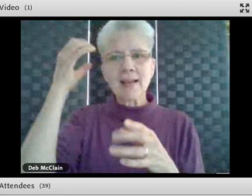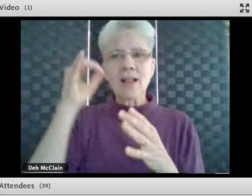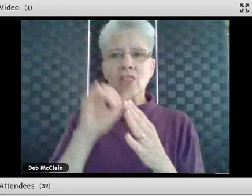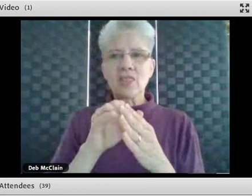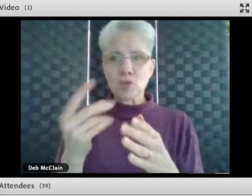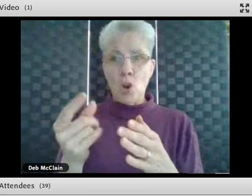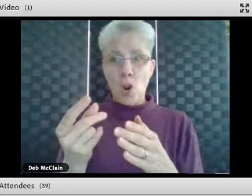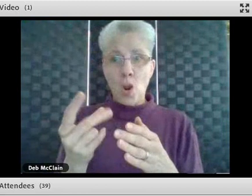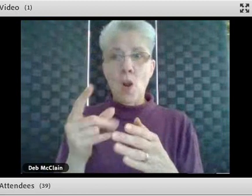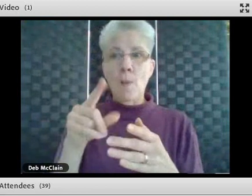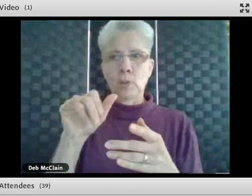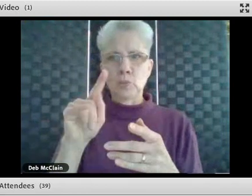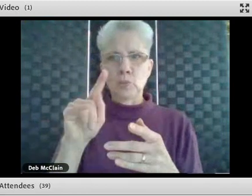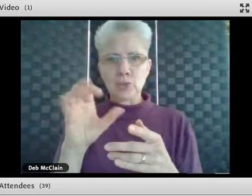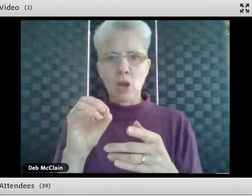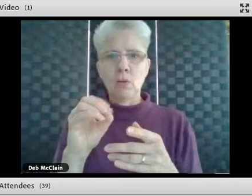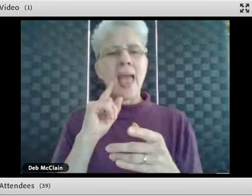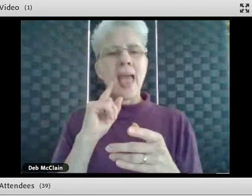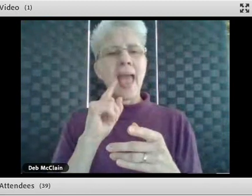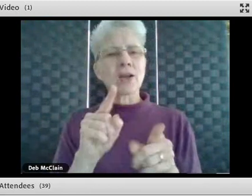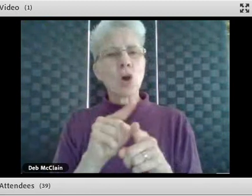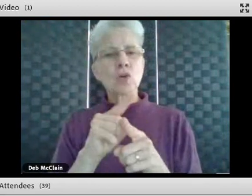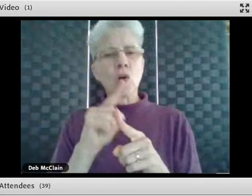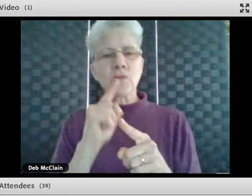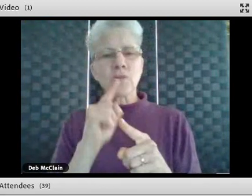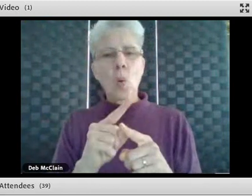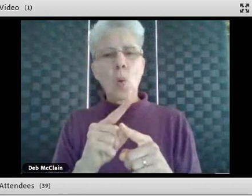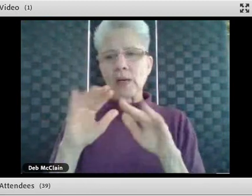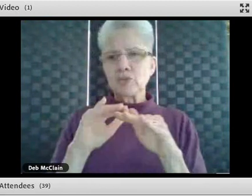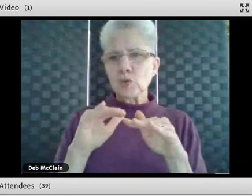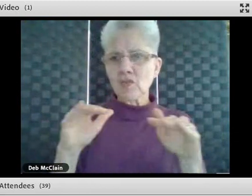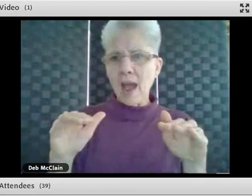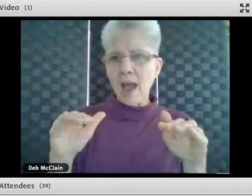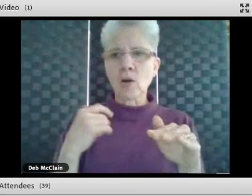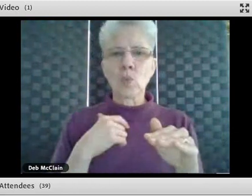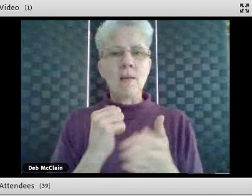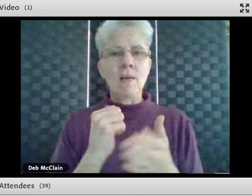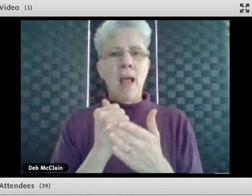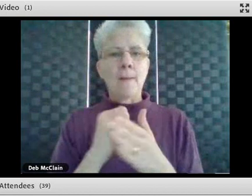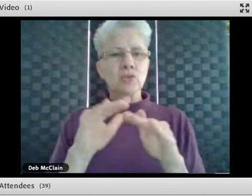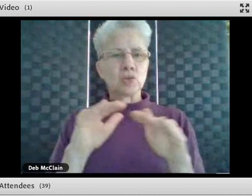And then, specifically for juvenile, right? So, if we are helping a juvenile patron,